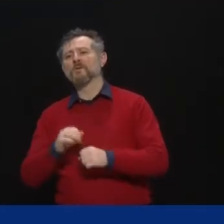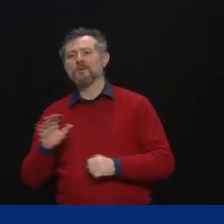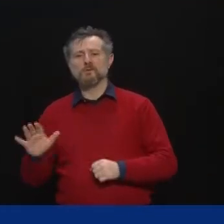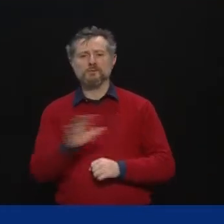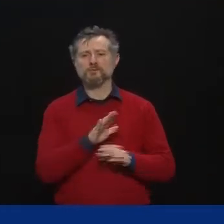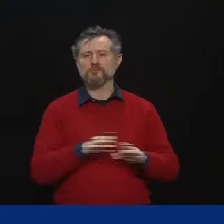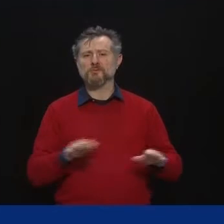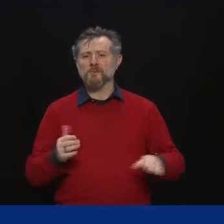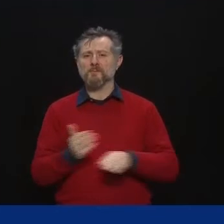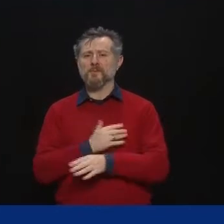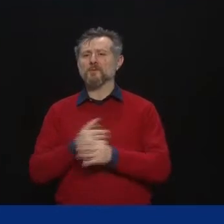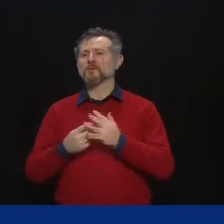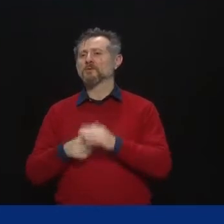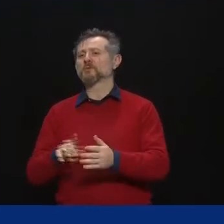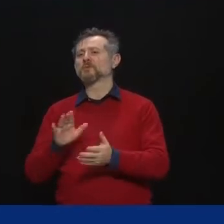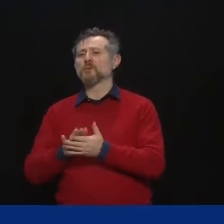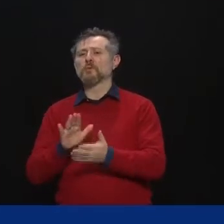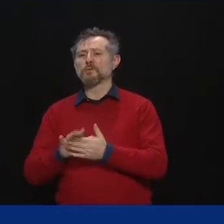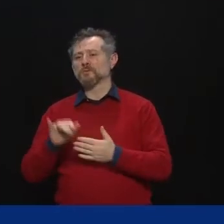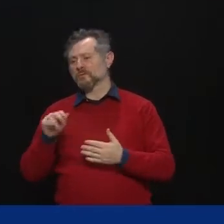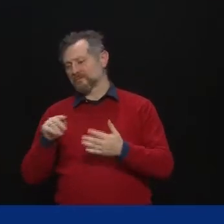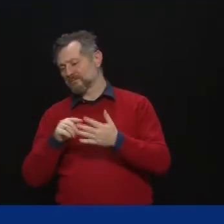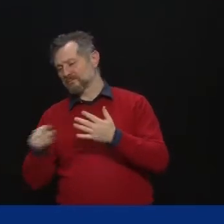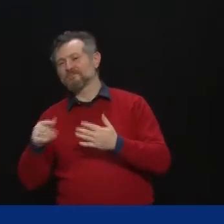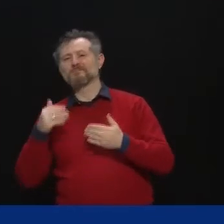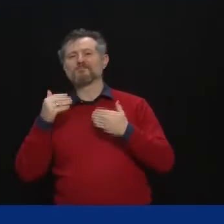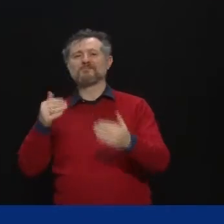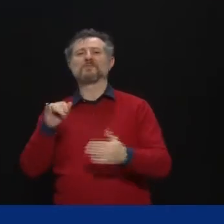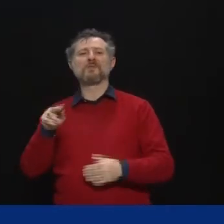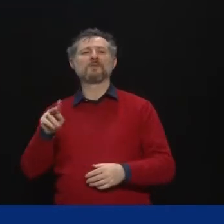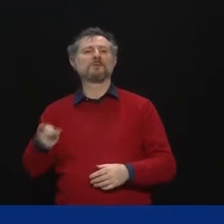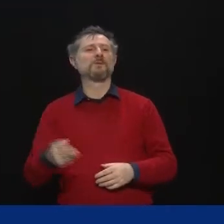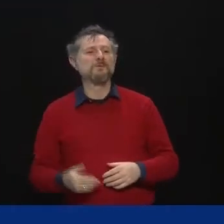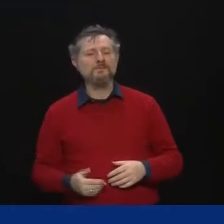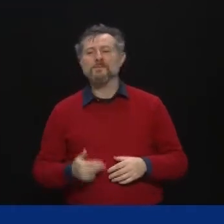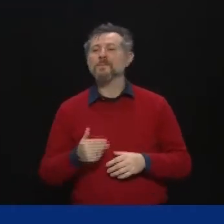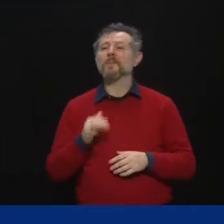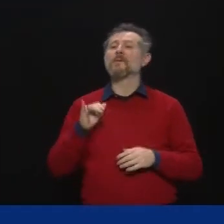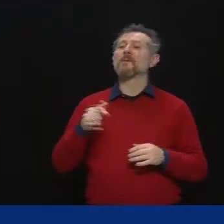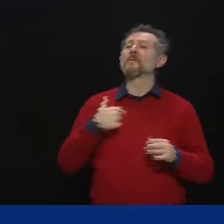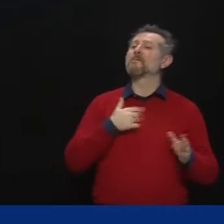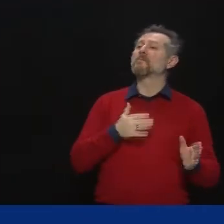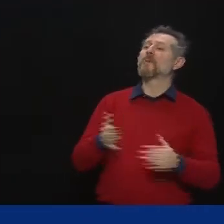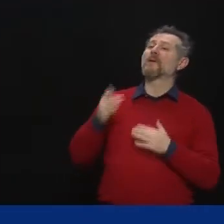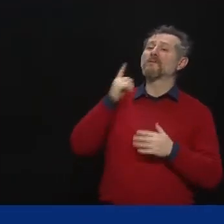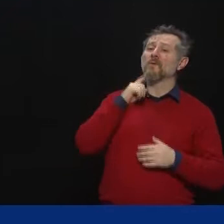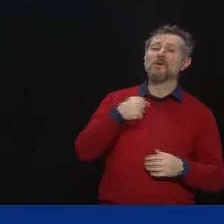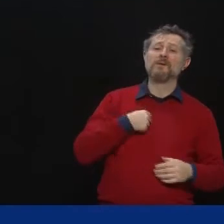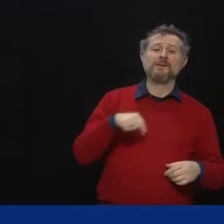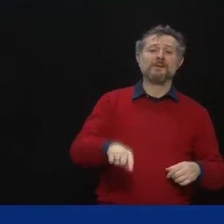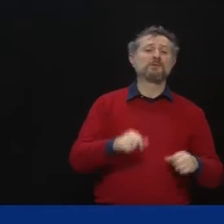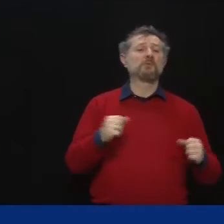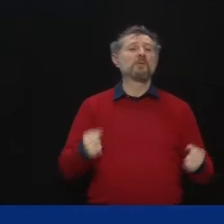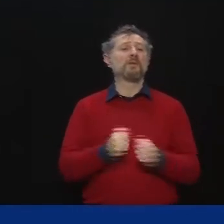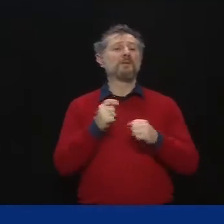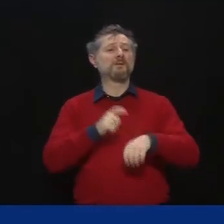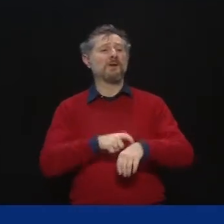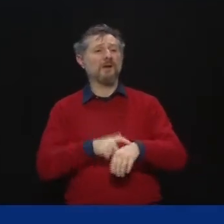STATE. THERE ARE LITERALLY THOUSANDS OF GET YOUR CHILDREN PROTECTED BEFORE THEY HEAD INTO THE NEXT SCHOOL YEAR.